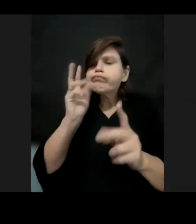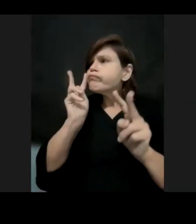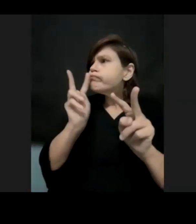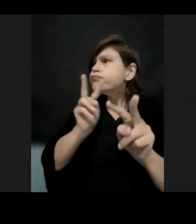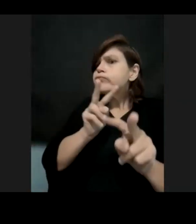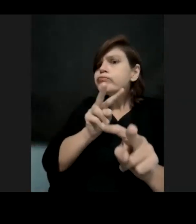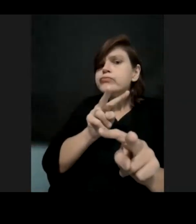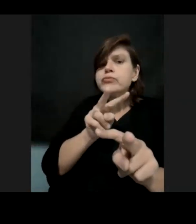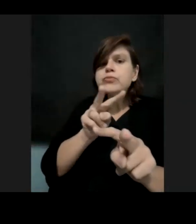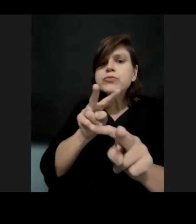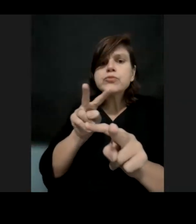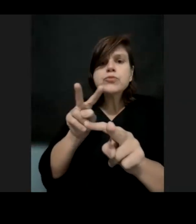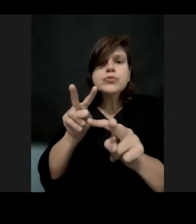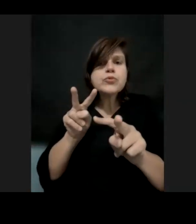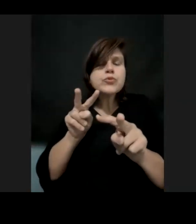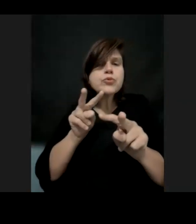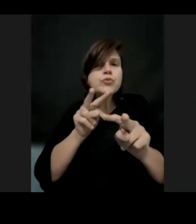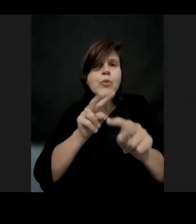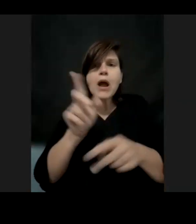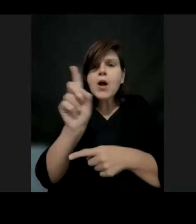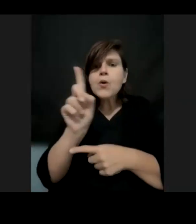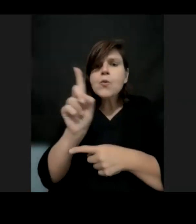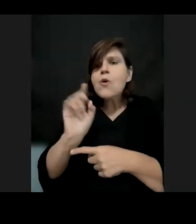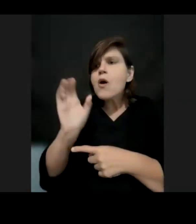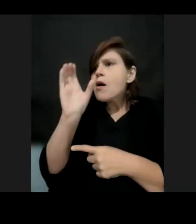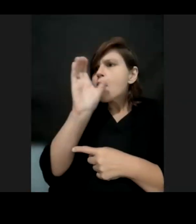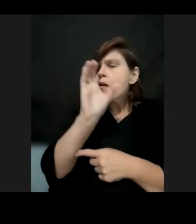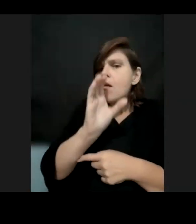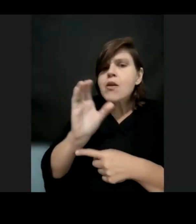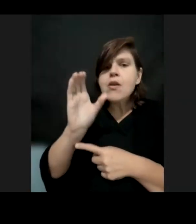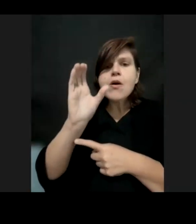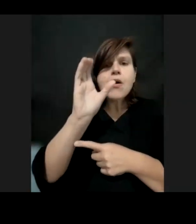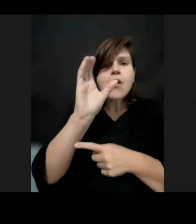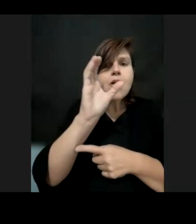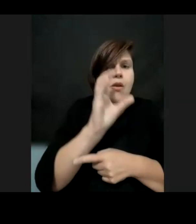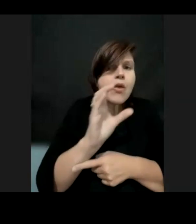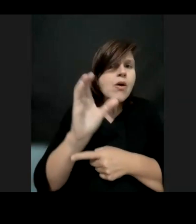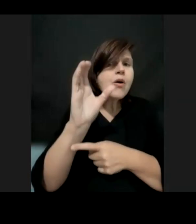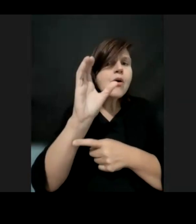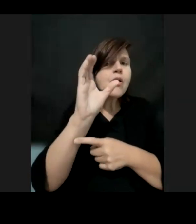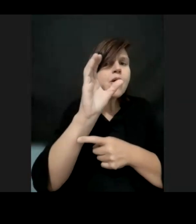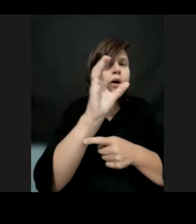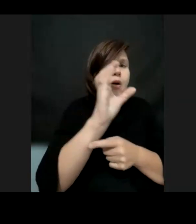Around and around and around and around! [gasp]